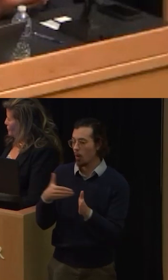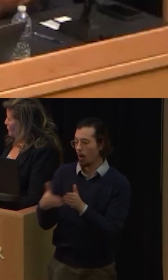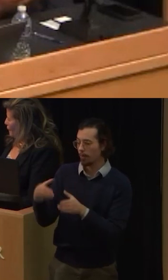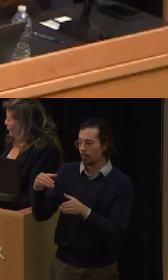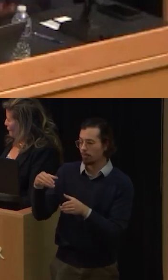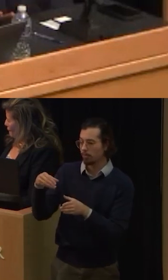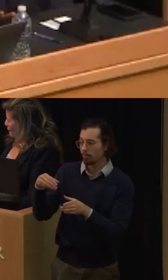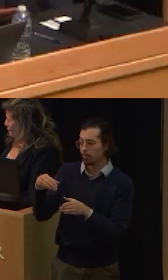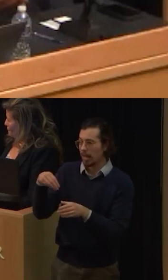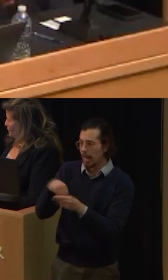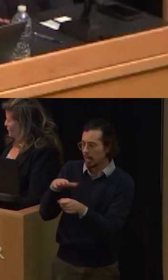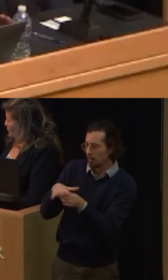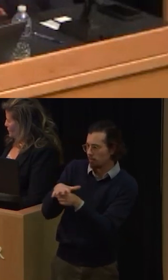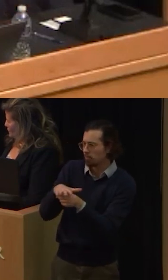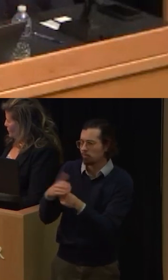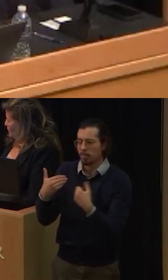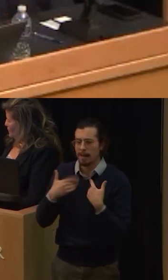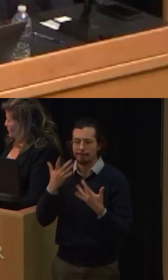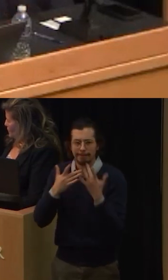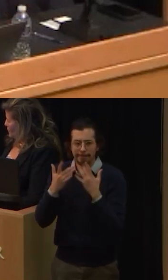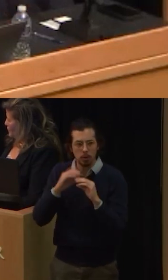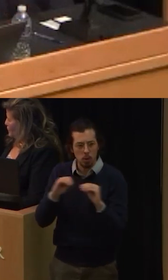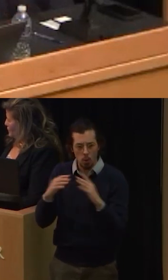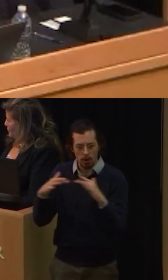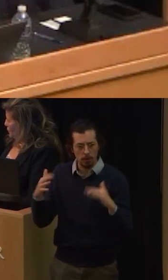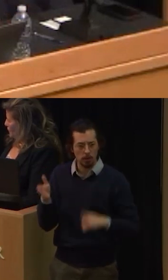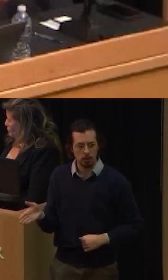where there is very little or no diversity in this community.